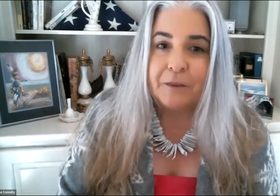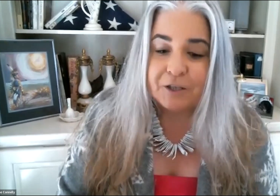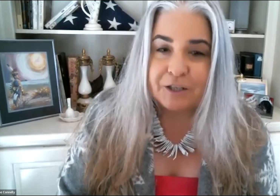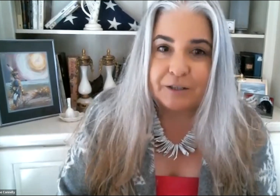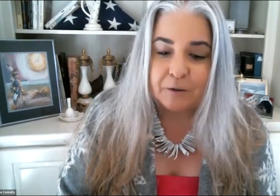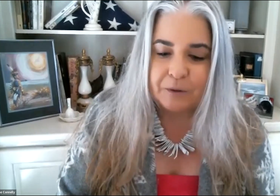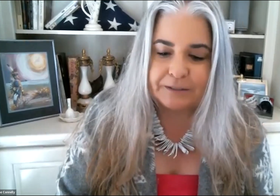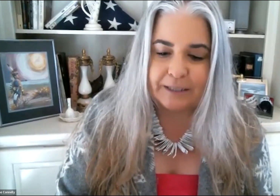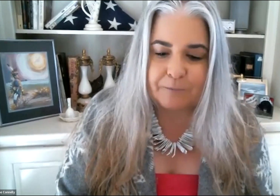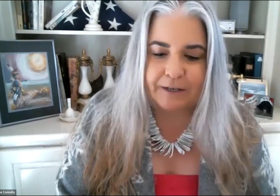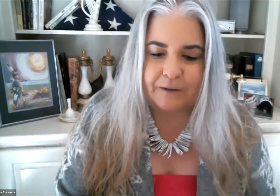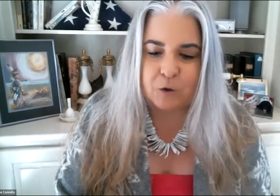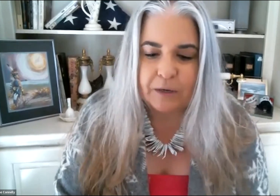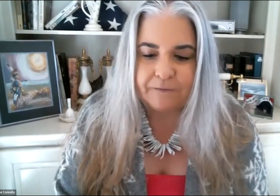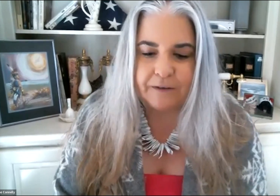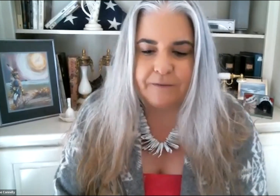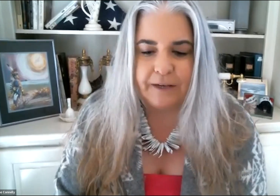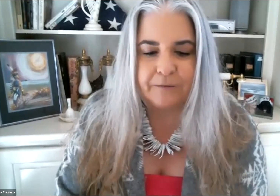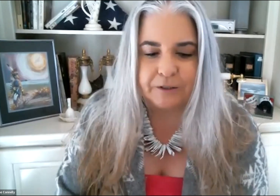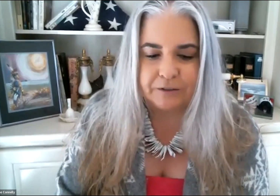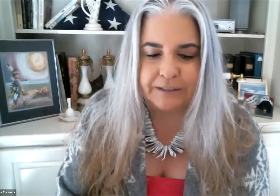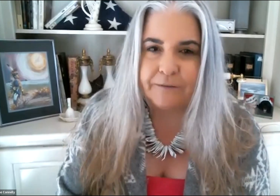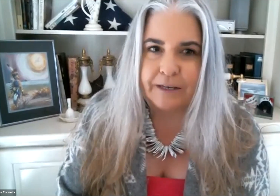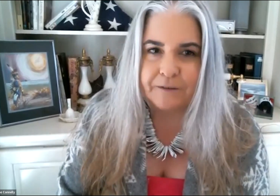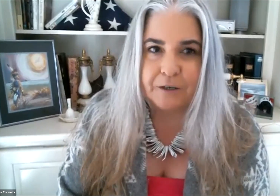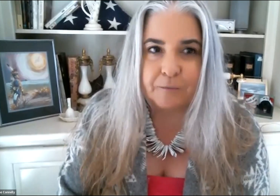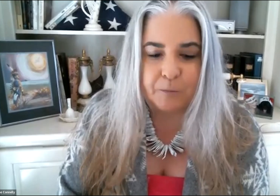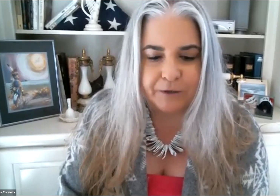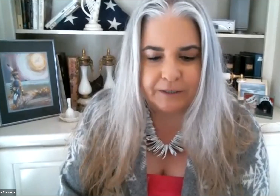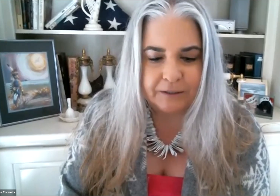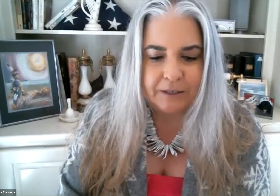Also this year we are celebrating the 25th anniversary of the Fdr Memorial.